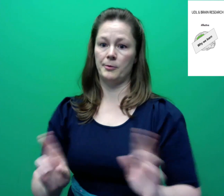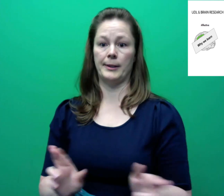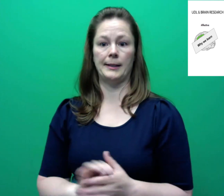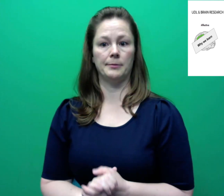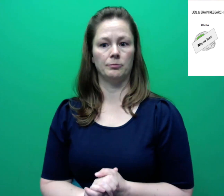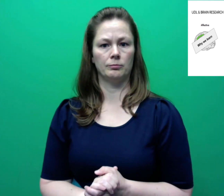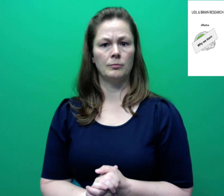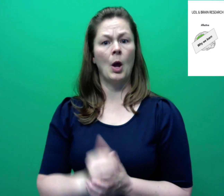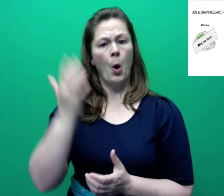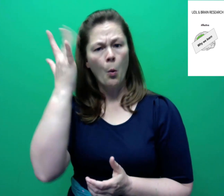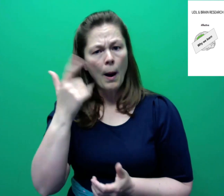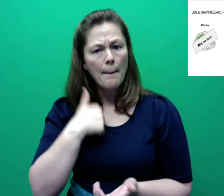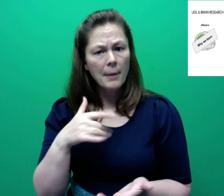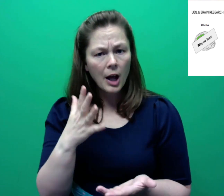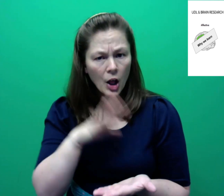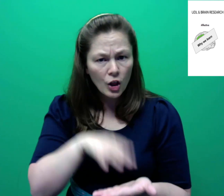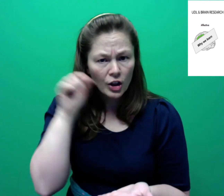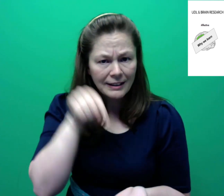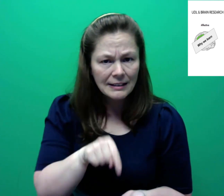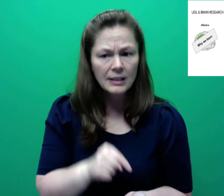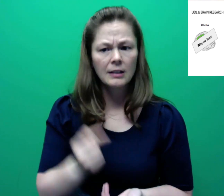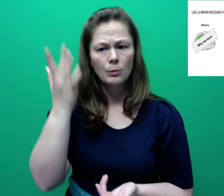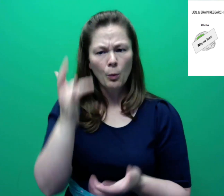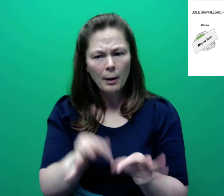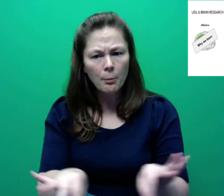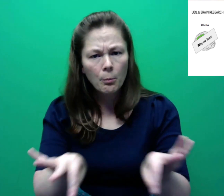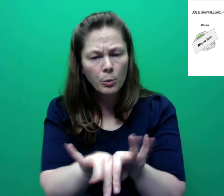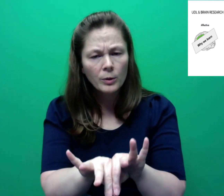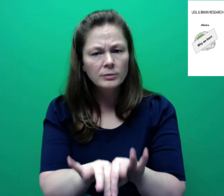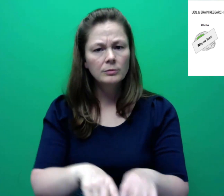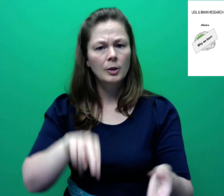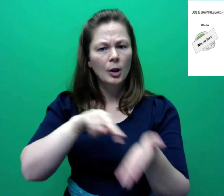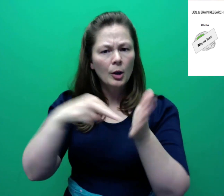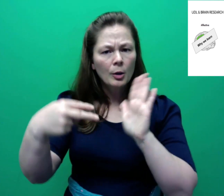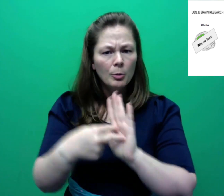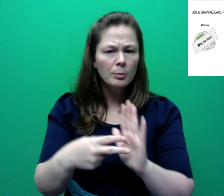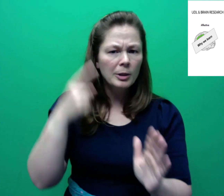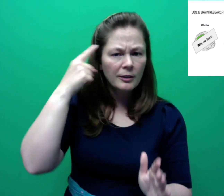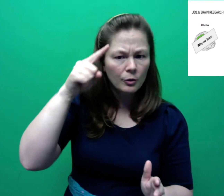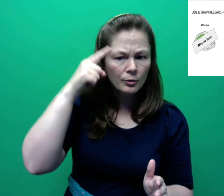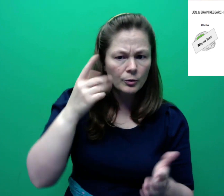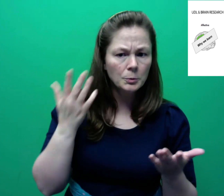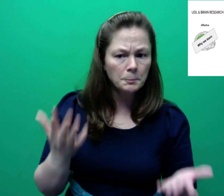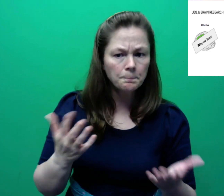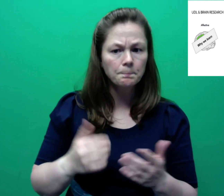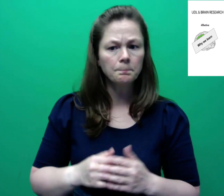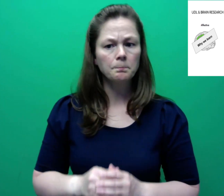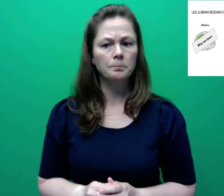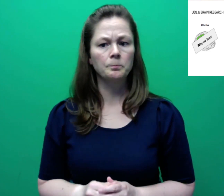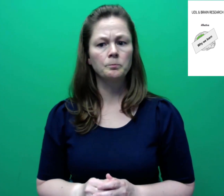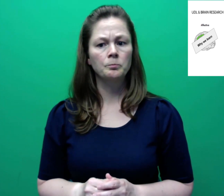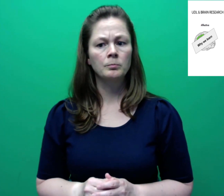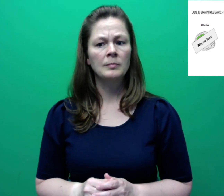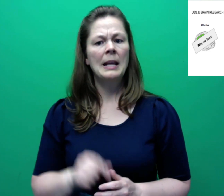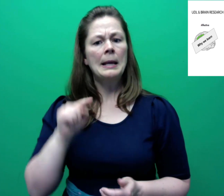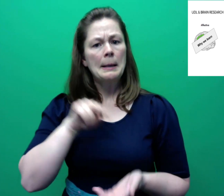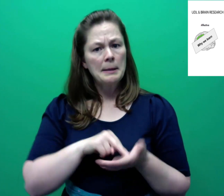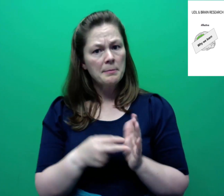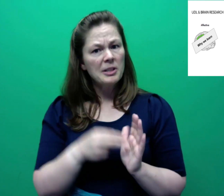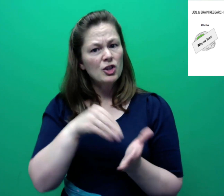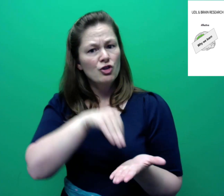ready. Why am i learning this, what is the purpose, what does it mean, that a person